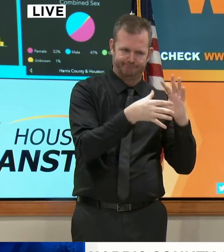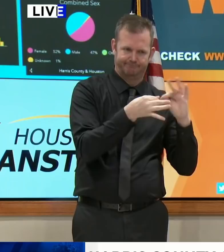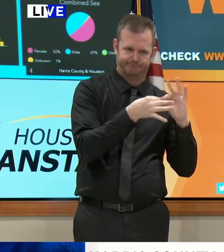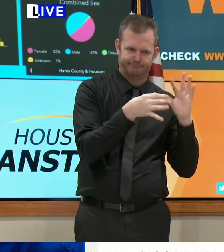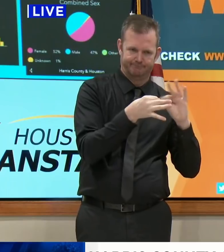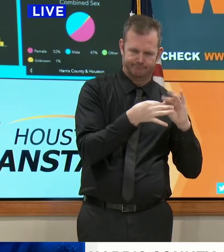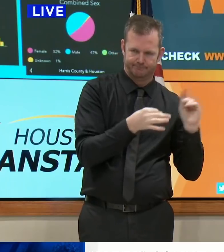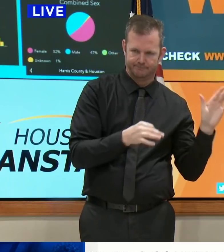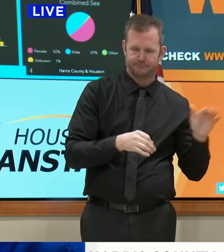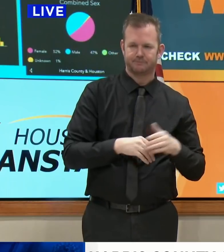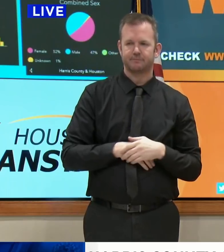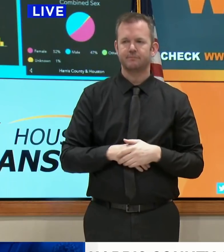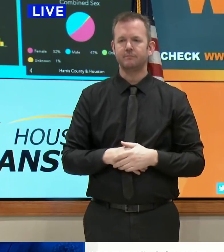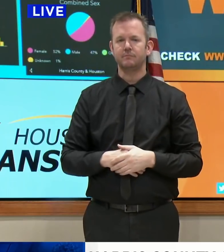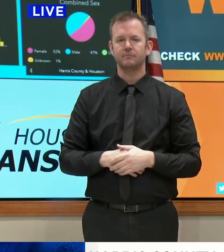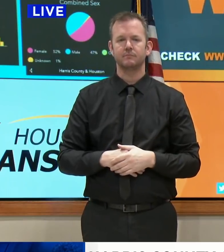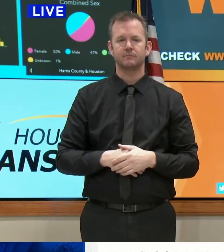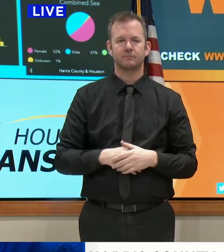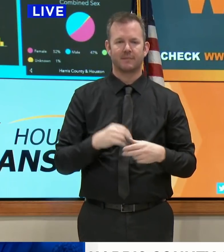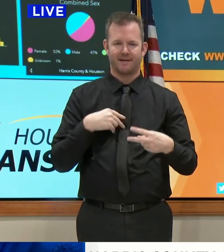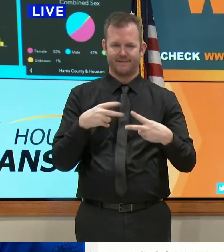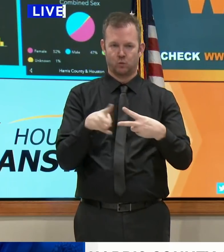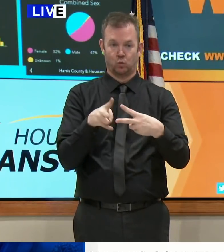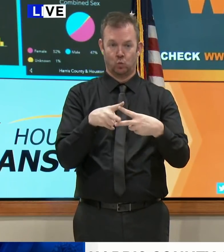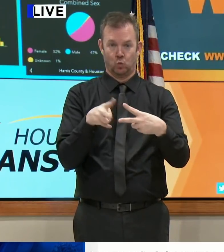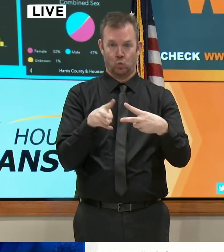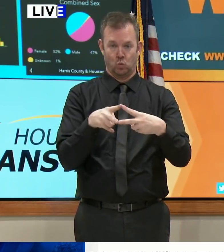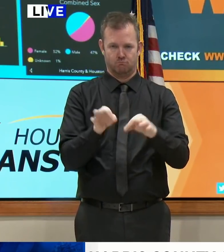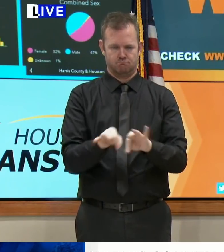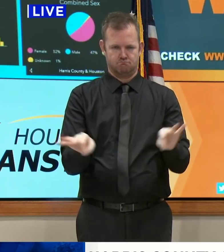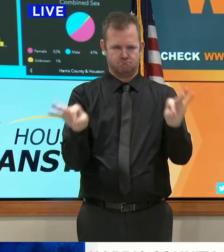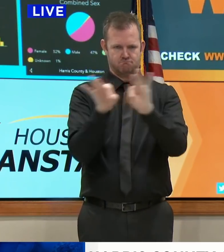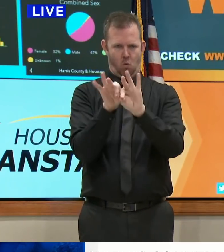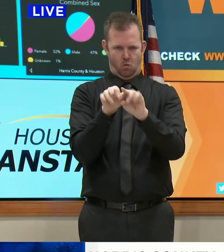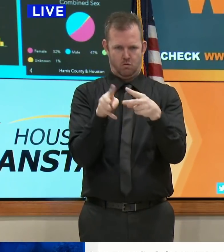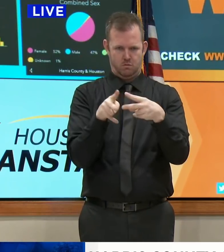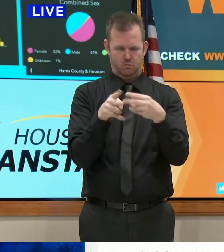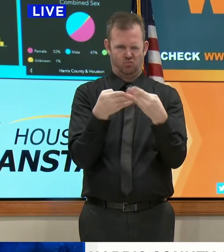doctor Sean. doctor Sean. >> doctor umair Shah executive doctor umair Shah executive director Harris County public director Harris County public health health authority for health health authority for Harris kind I I just want to